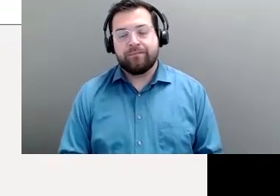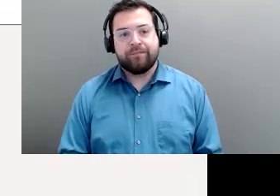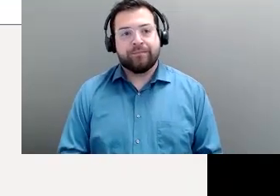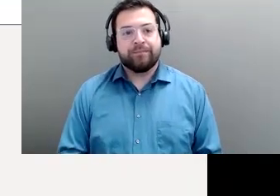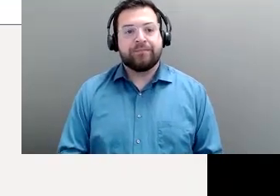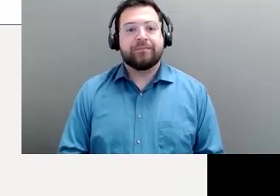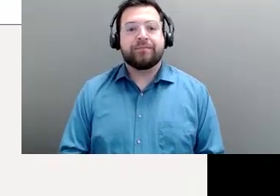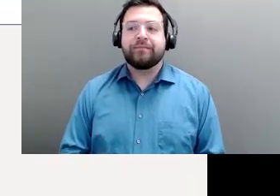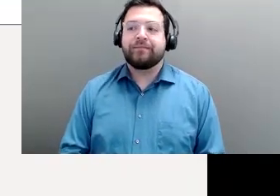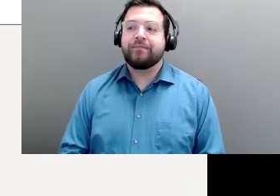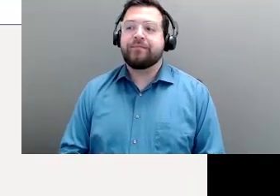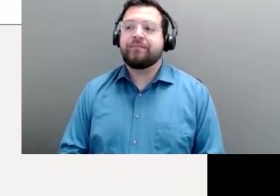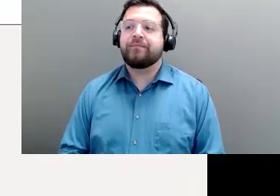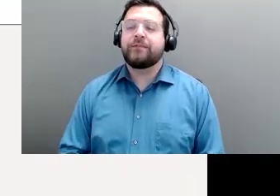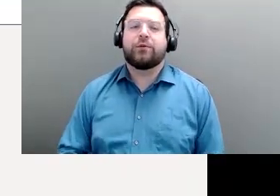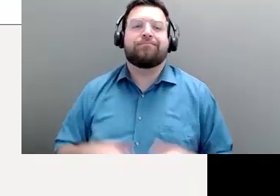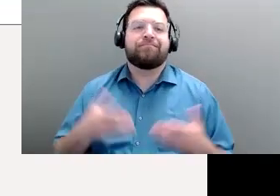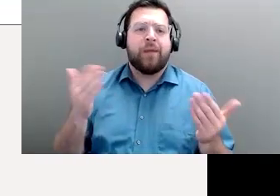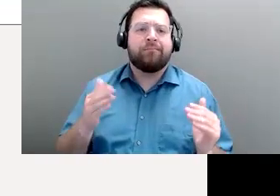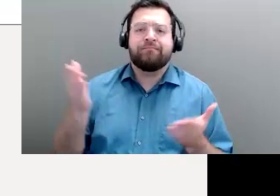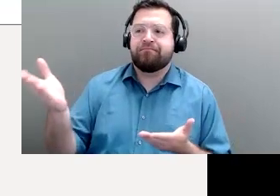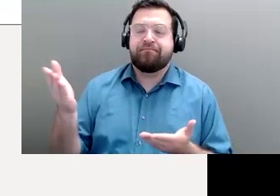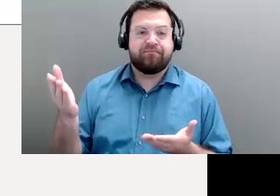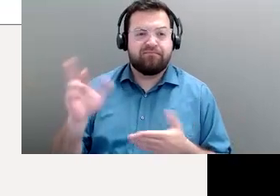All right. So why RSI? So in the research,